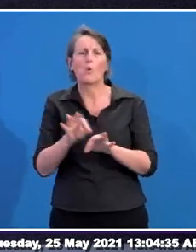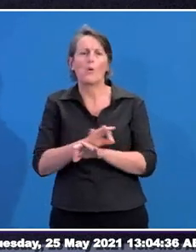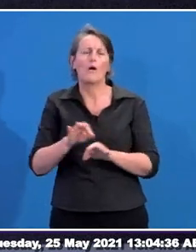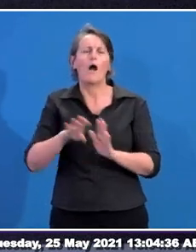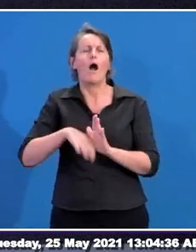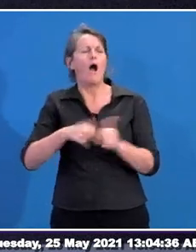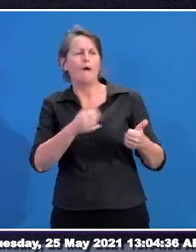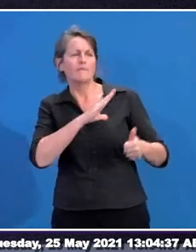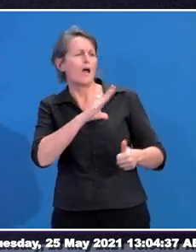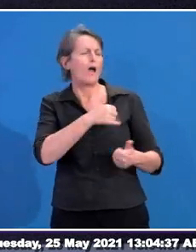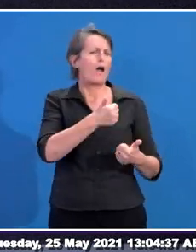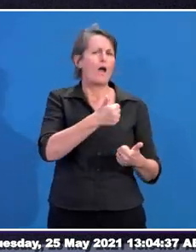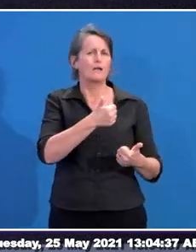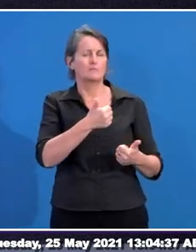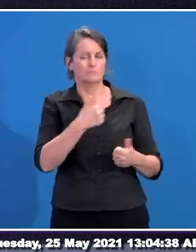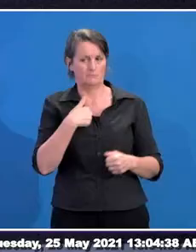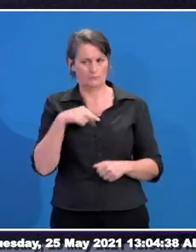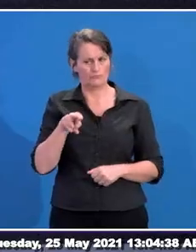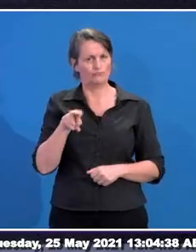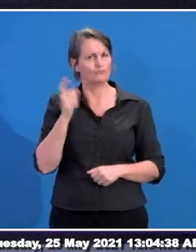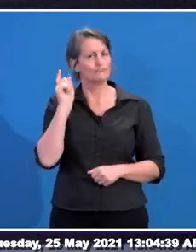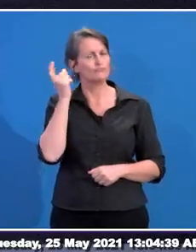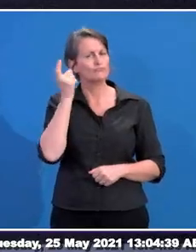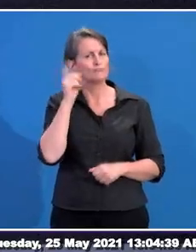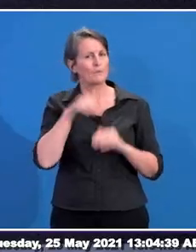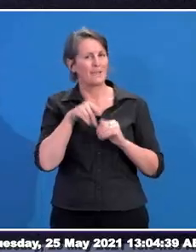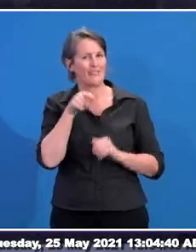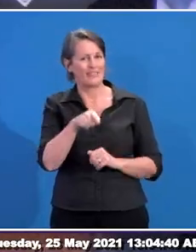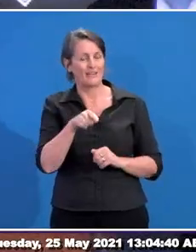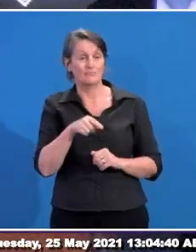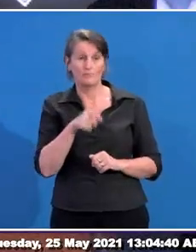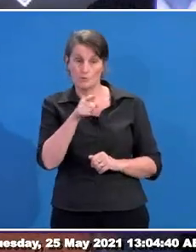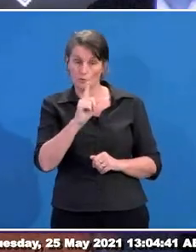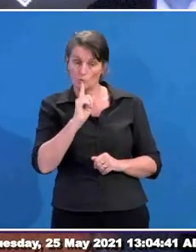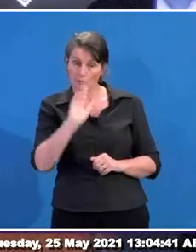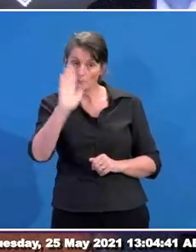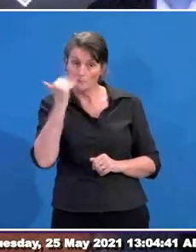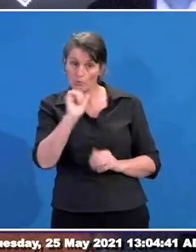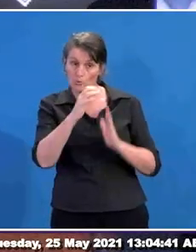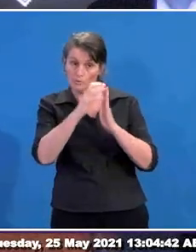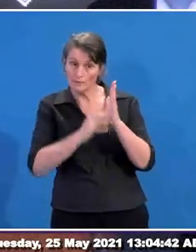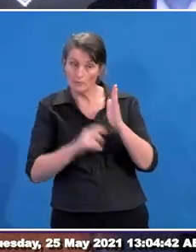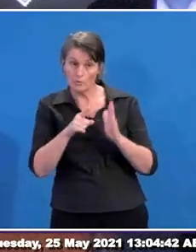And that's the thing that concerns me. You said in your statement that you believe there needs to be